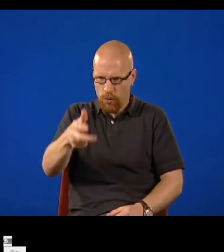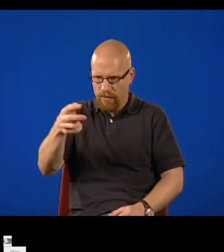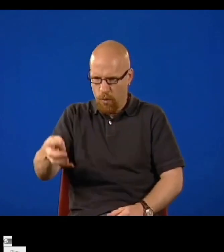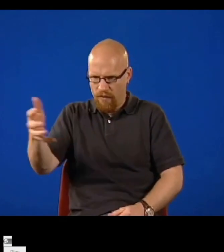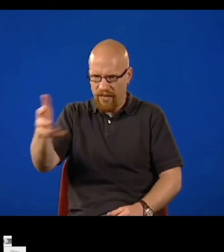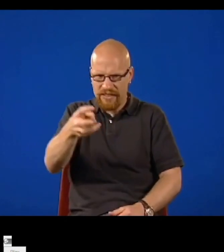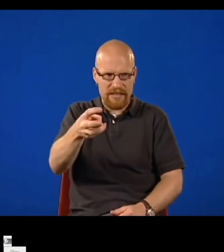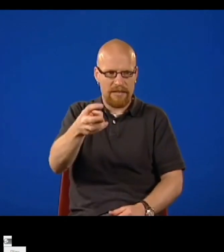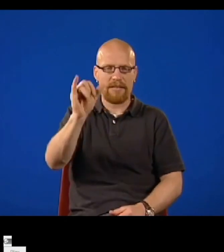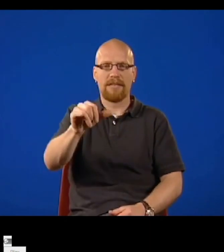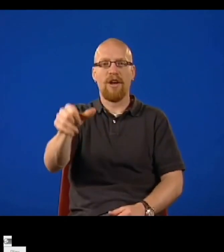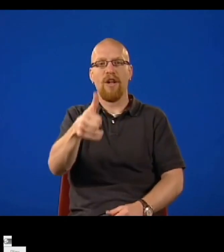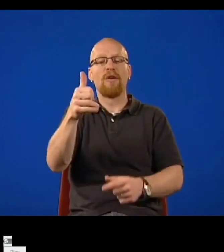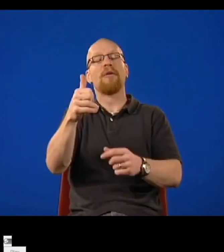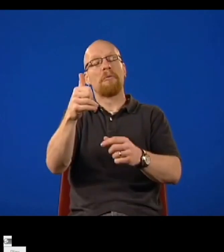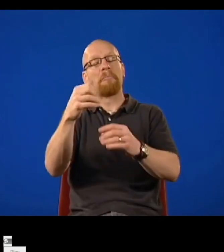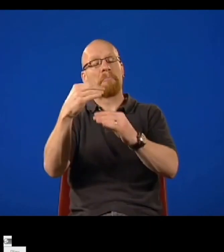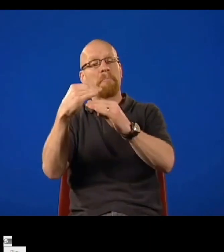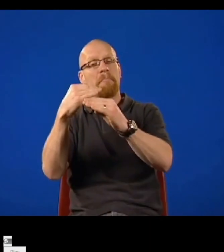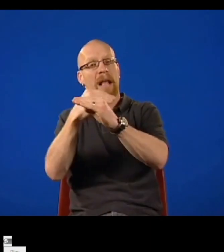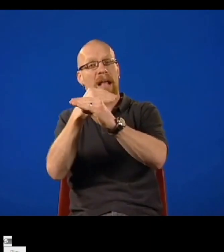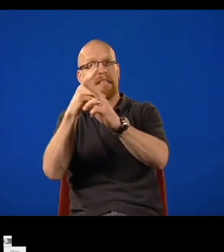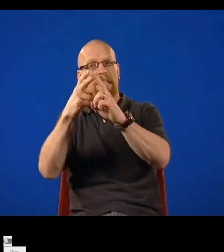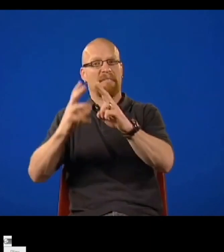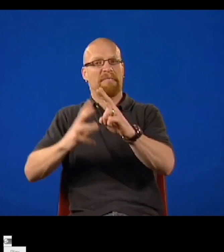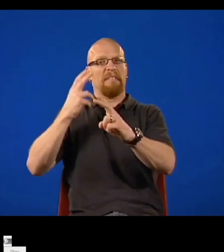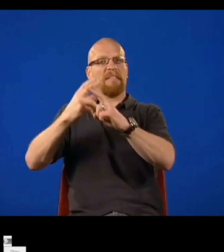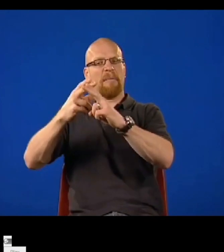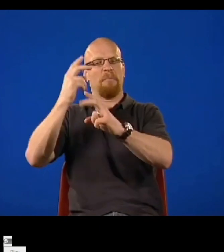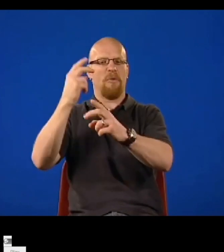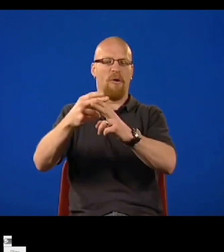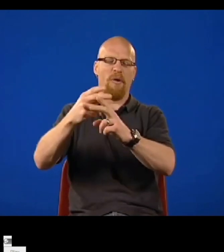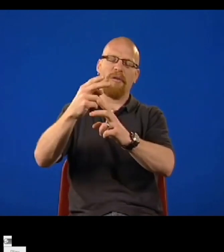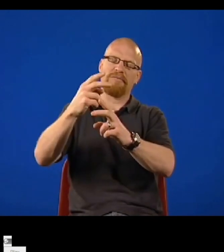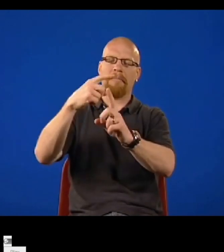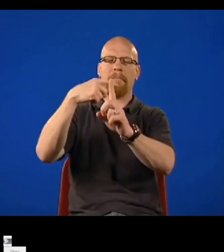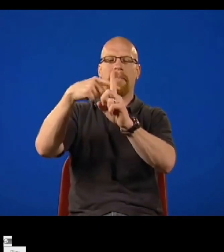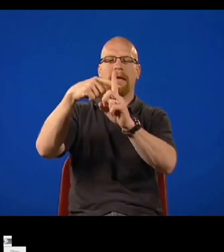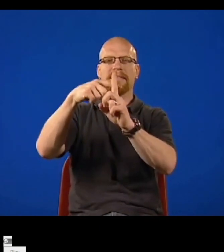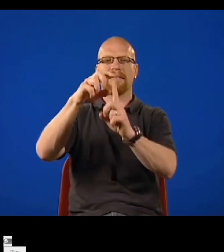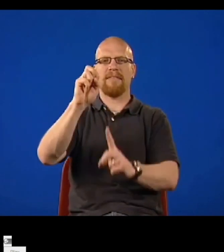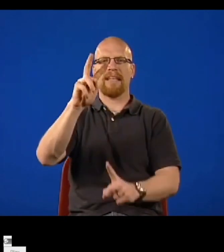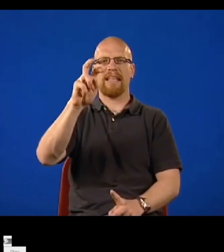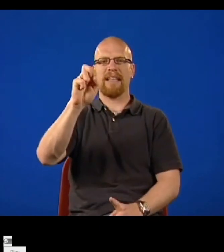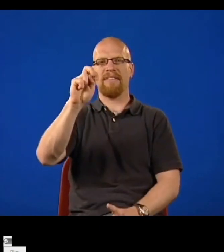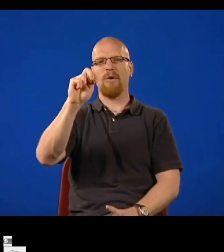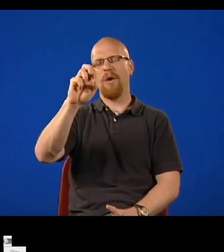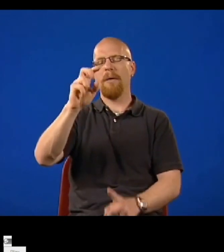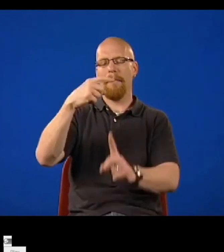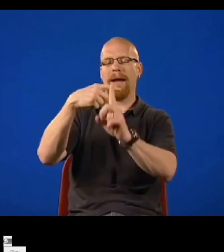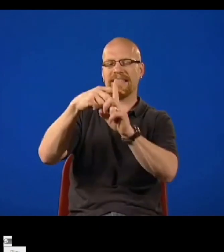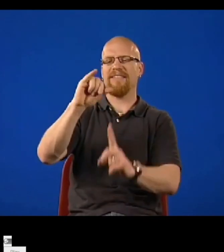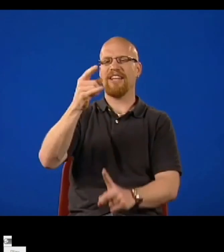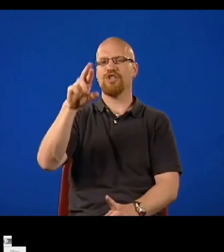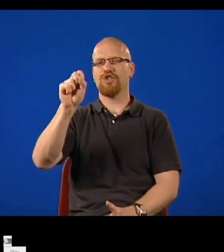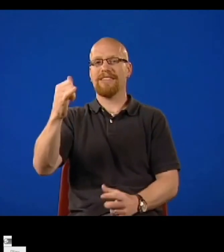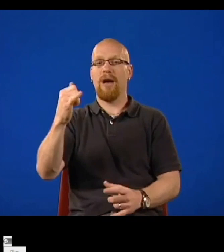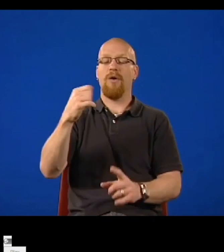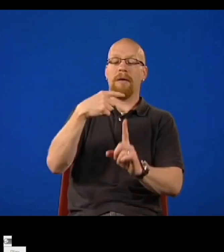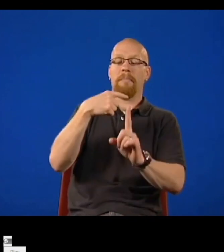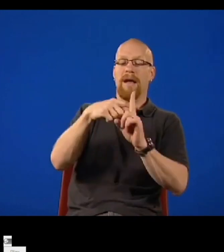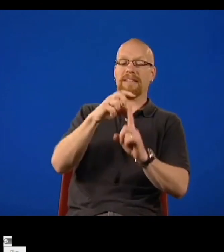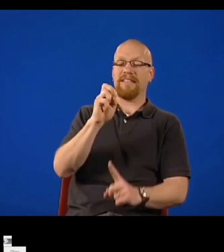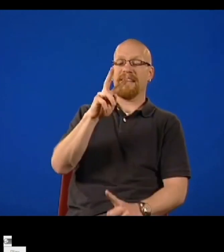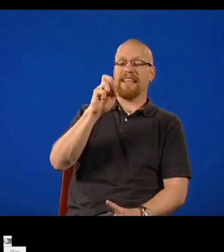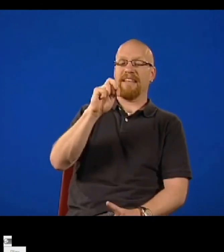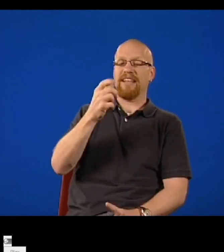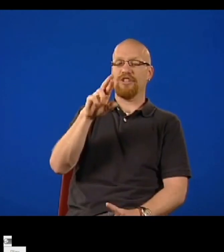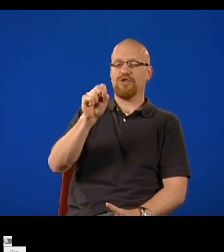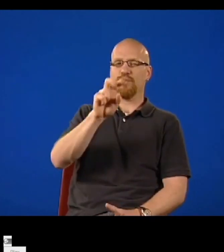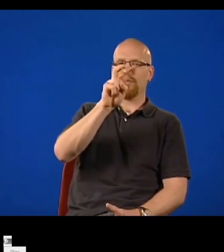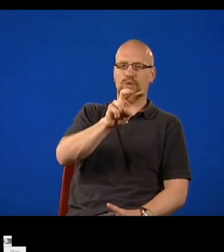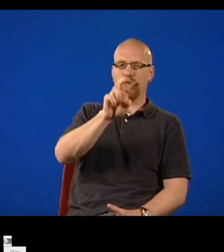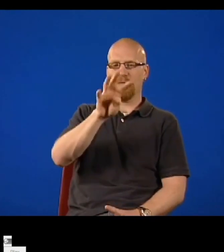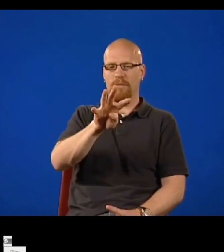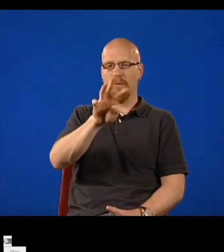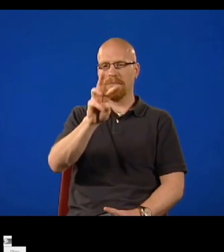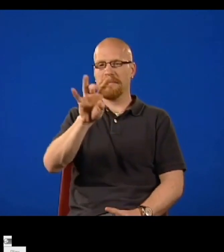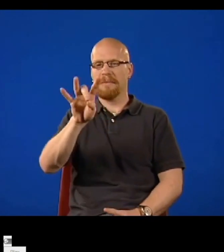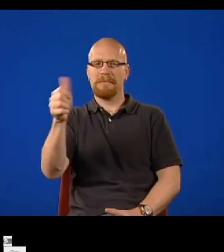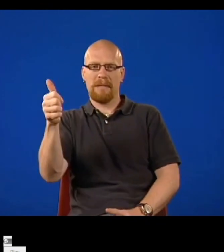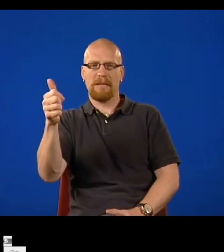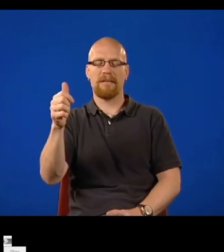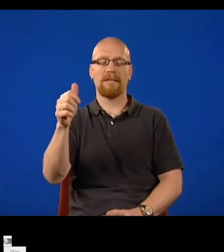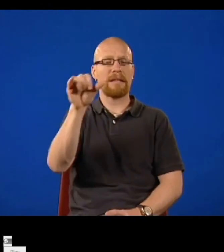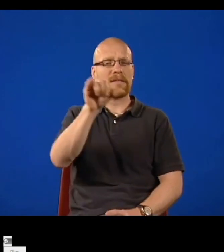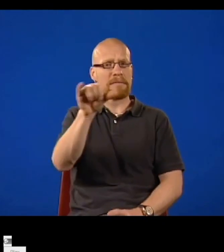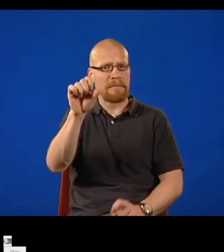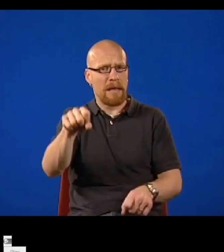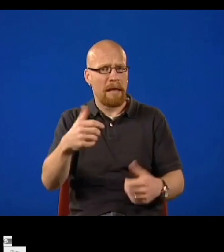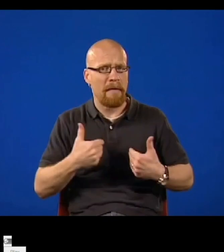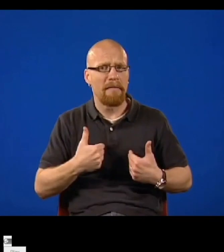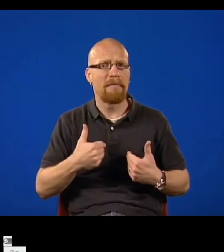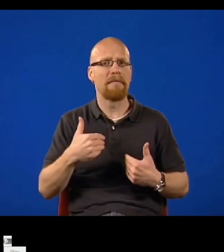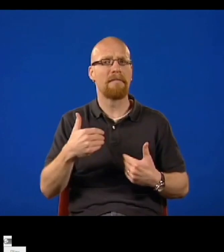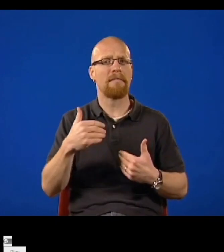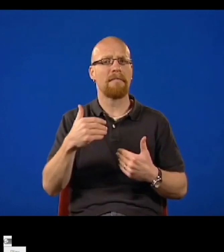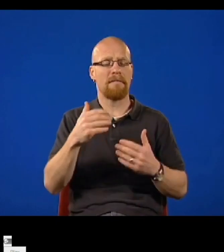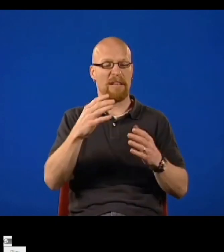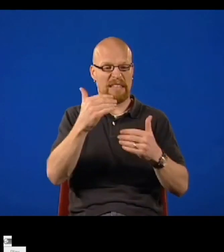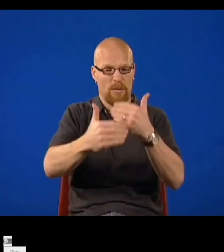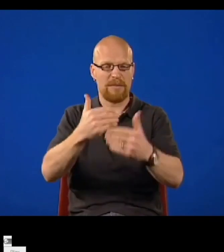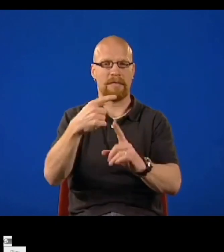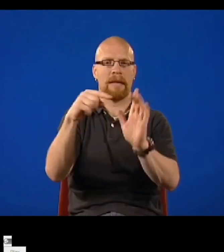3, 4, 5, 6. In math, we call that positive even integers. That’s 2, 4, 6, 8, 10. Similarly, we can have sequence